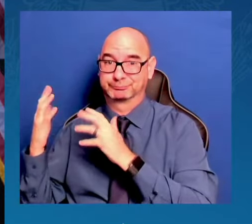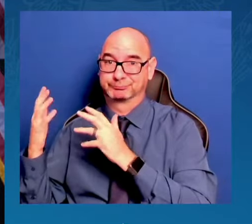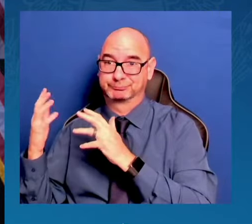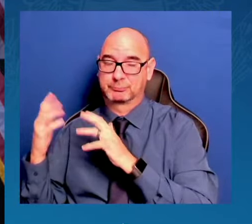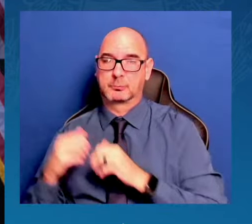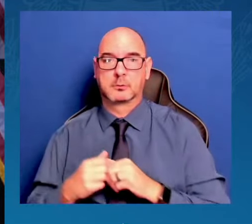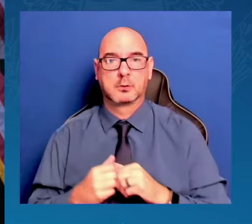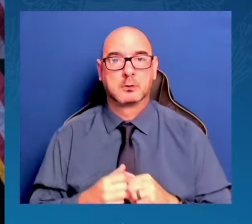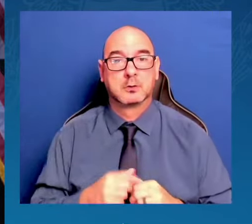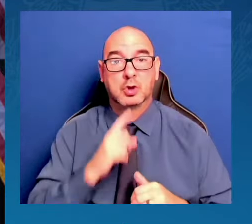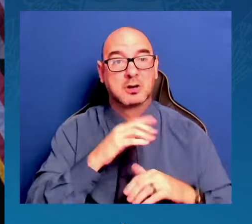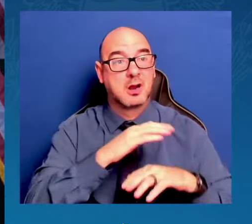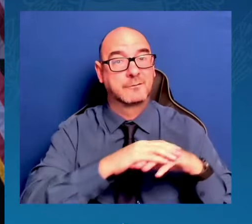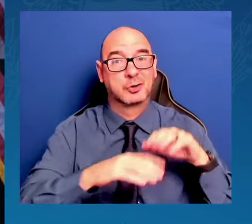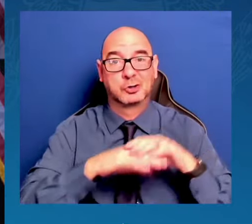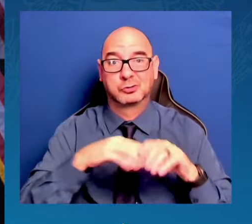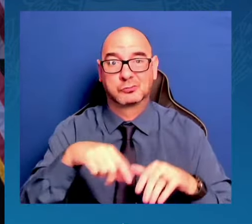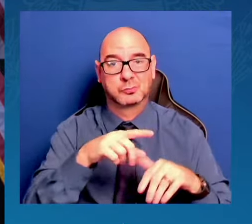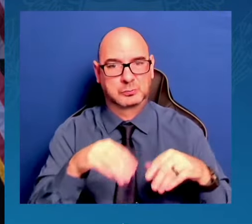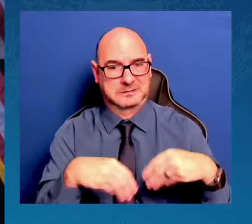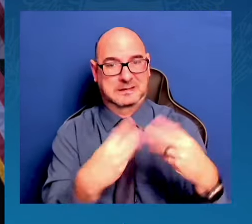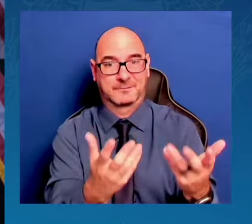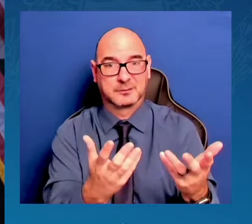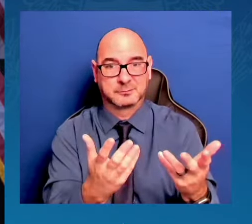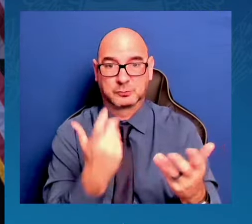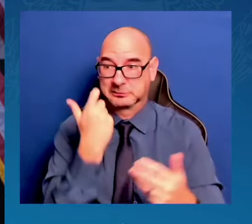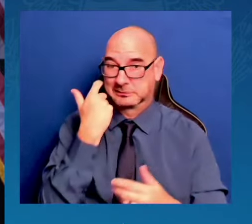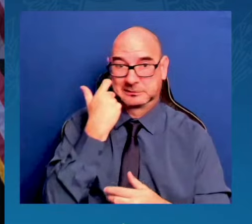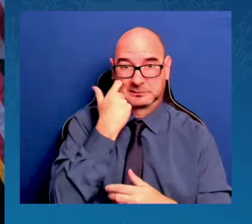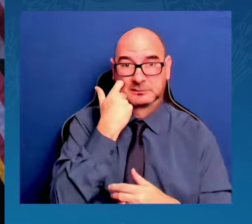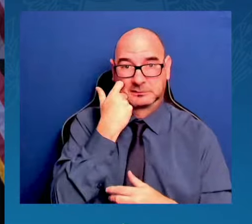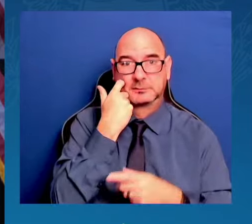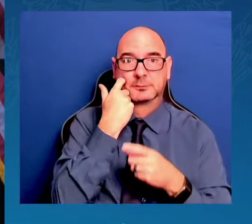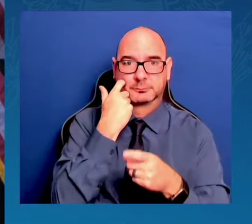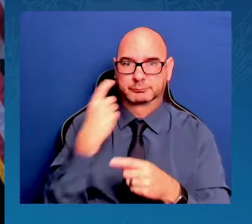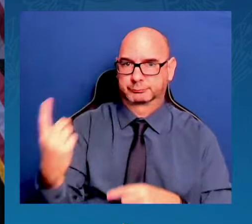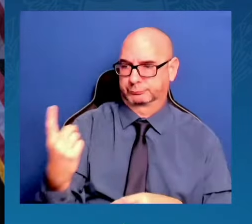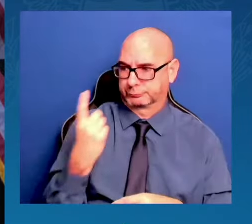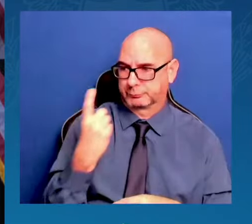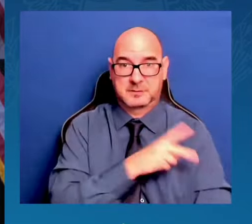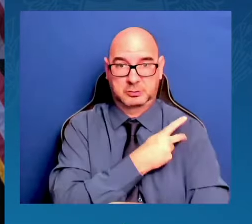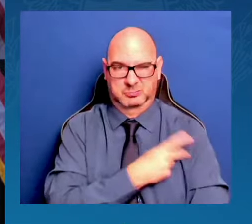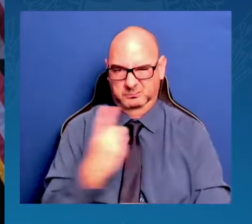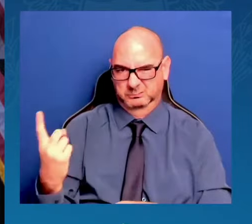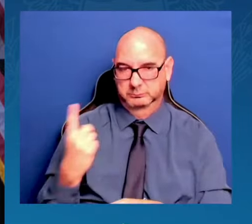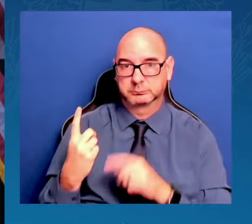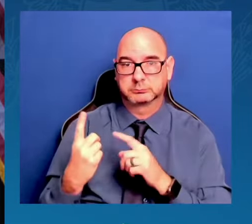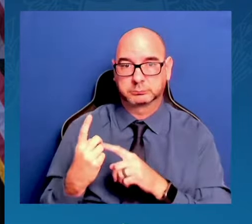Recently, I cared for a patient who learned at her appointment that she was close to our state's gestational age limit